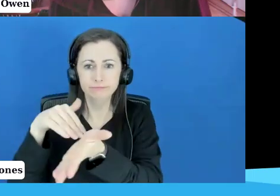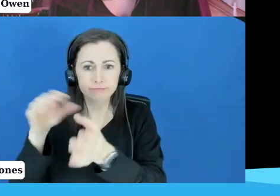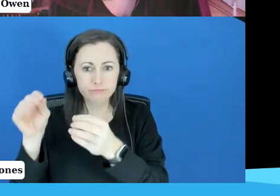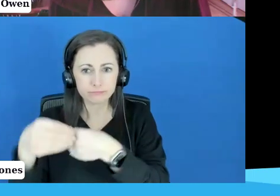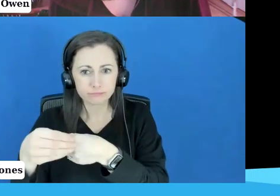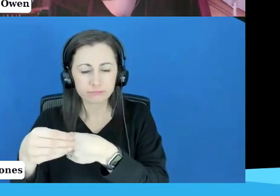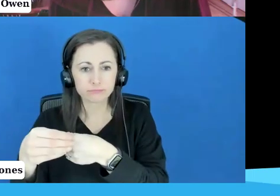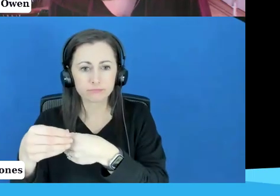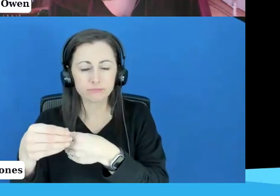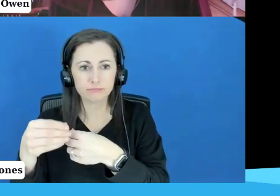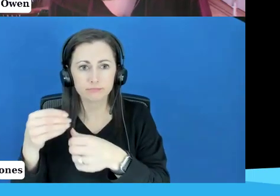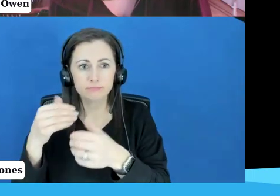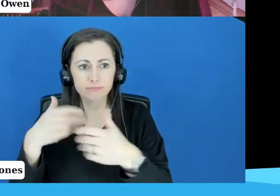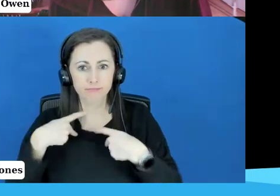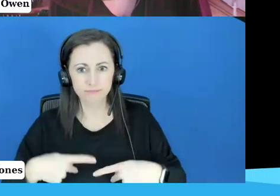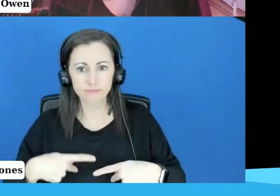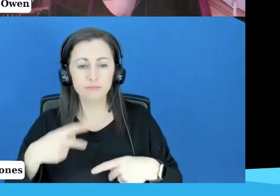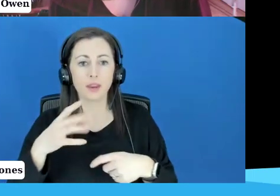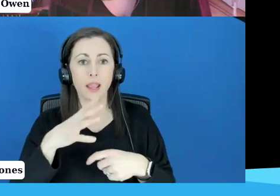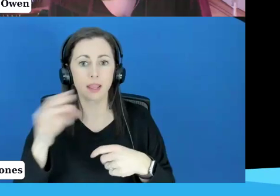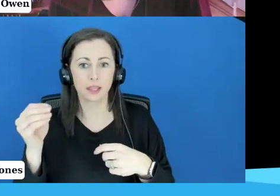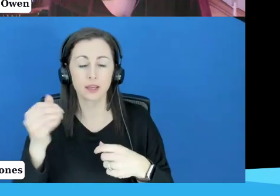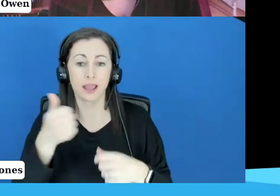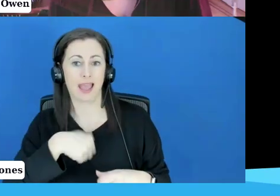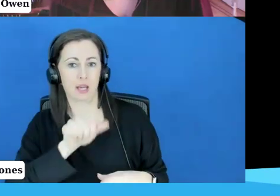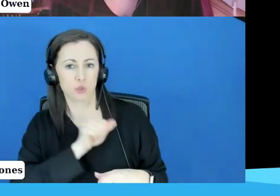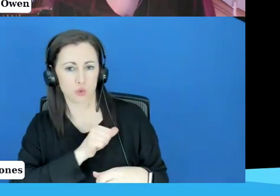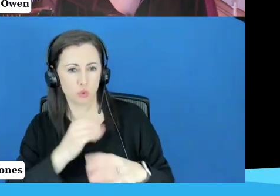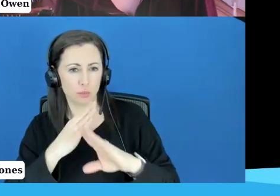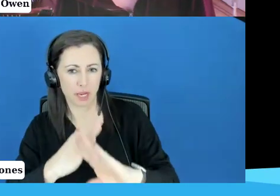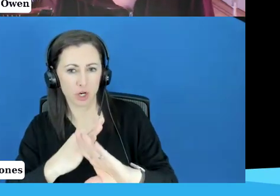versus maybe different attitudinal barriers from people.